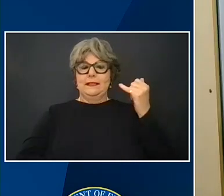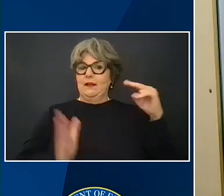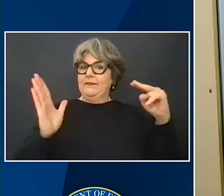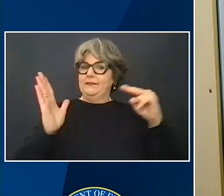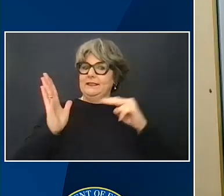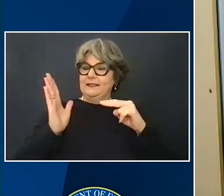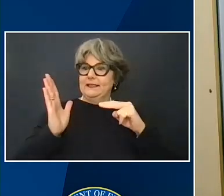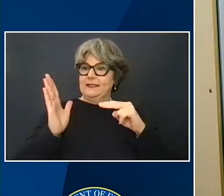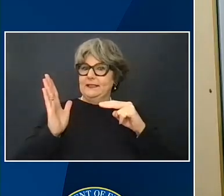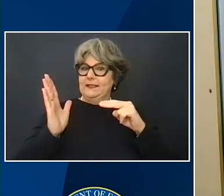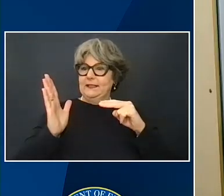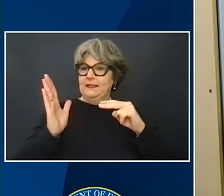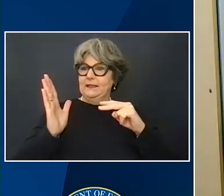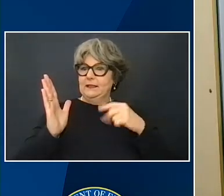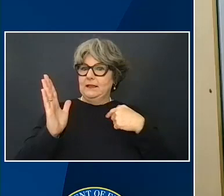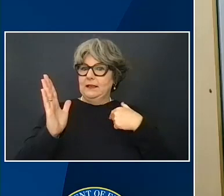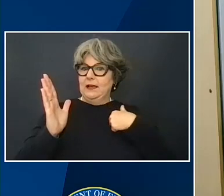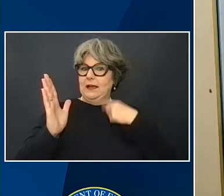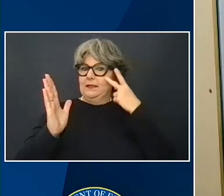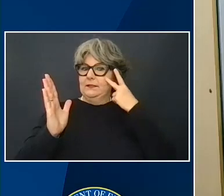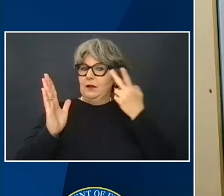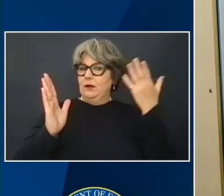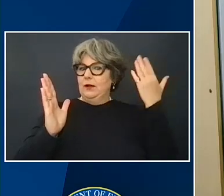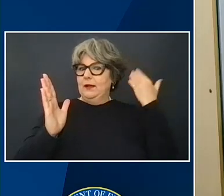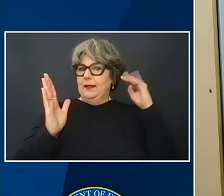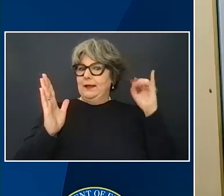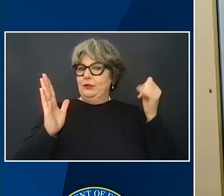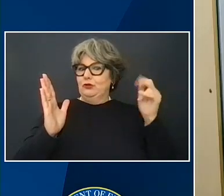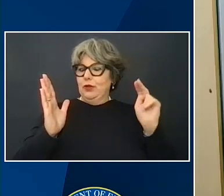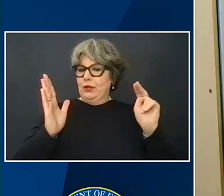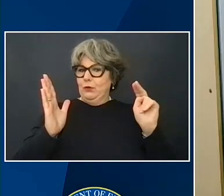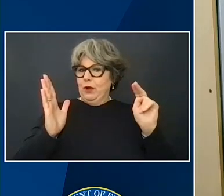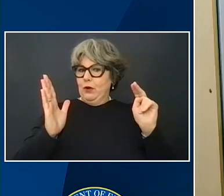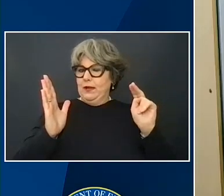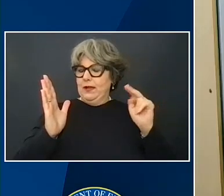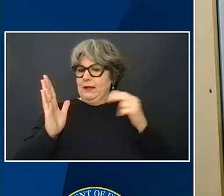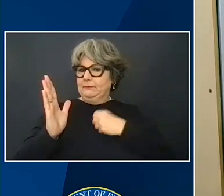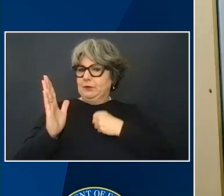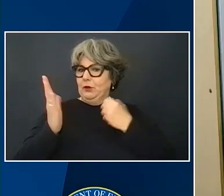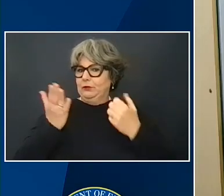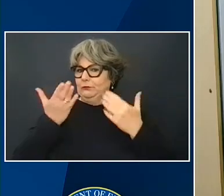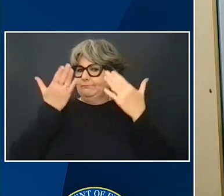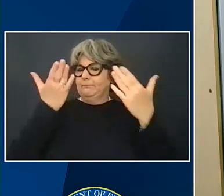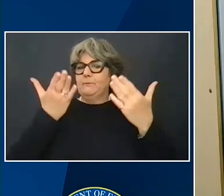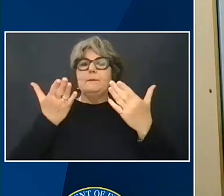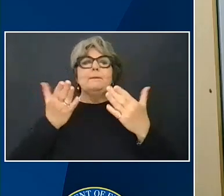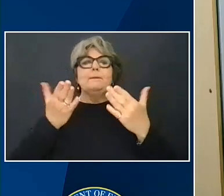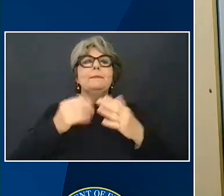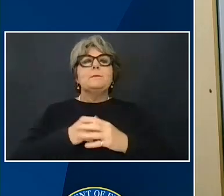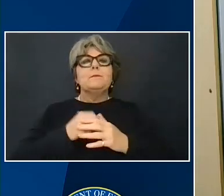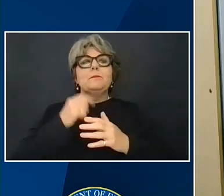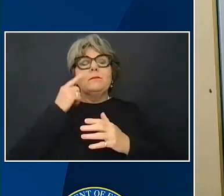assuming we saw this in January. And so I'm sorry I didn't raise a question then. But the line that says it talks about student achievement and it says the